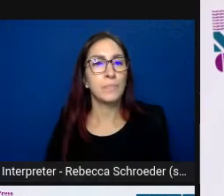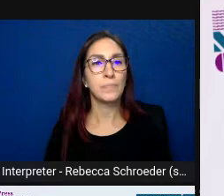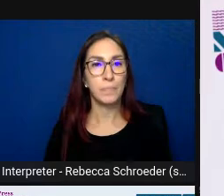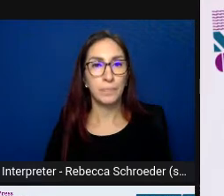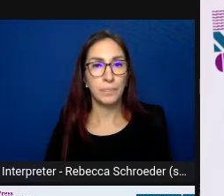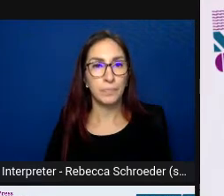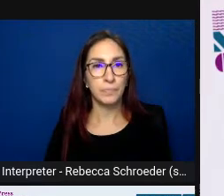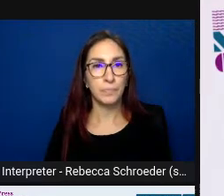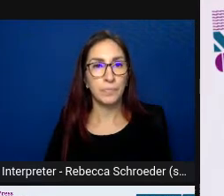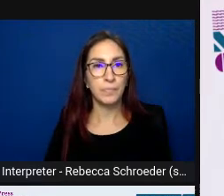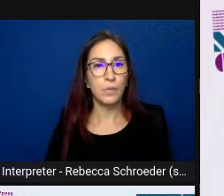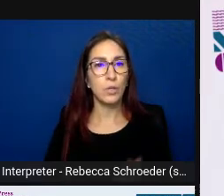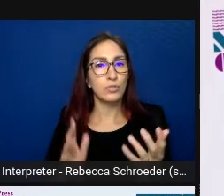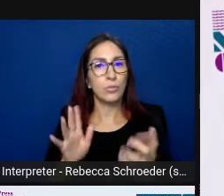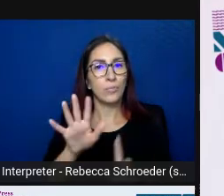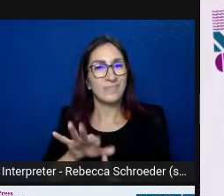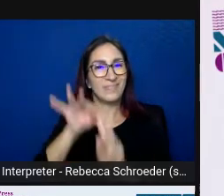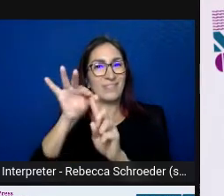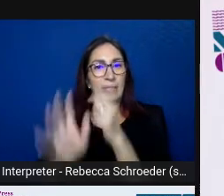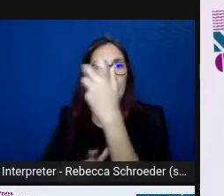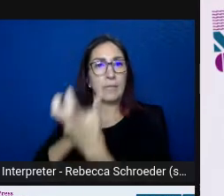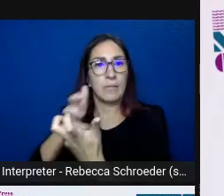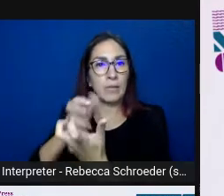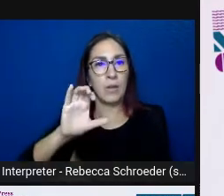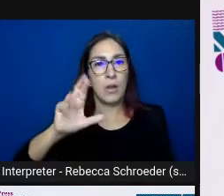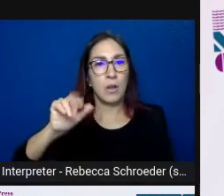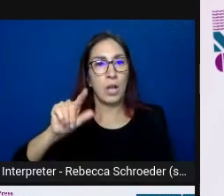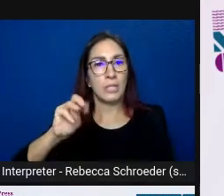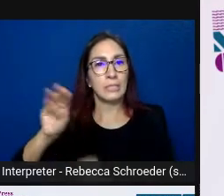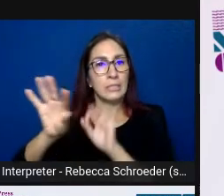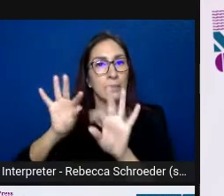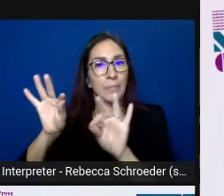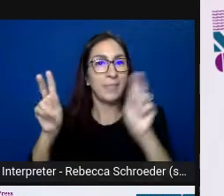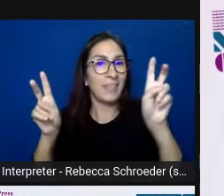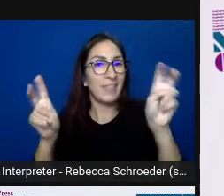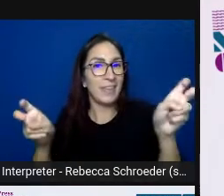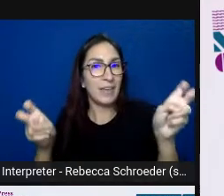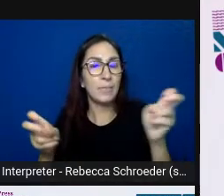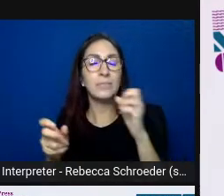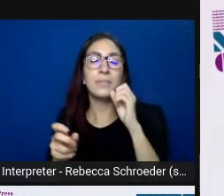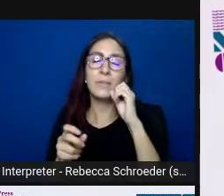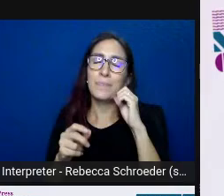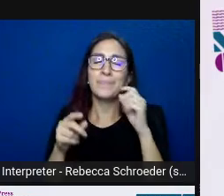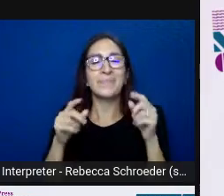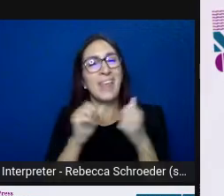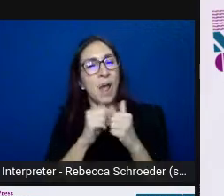Custom themes. When it comes to custom themes in accessibility, what you want